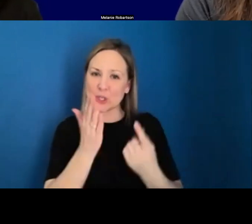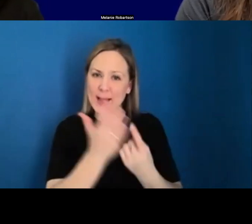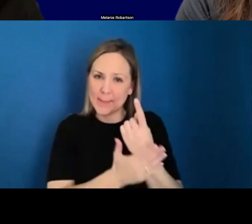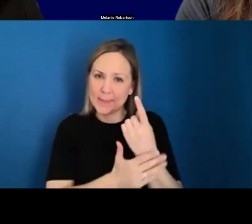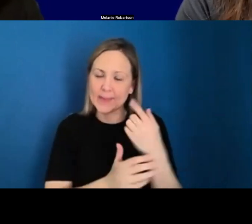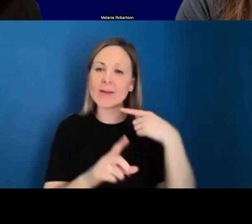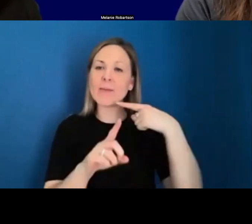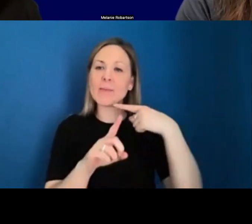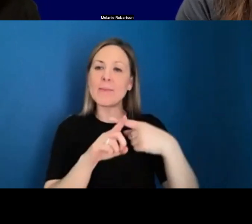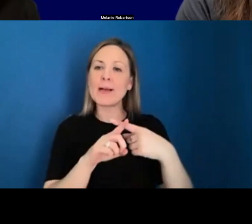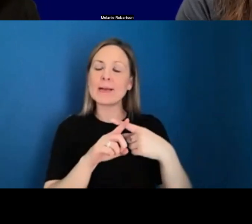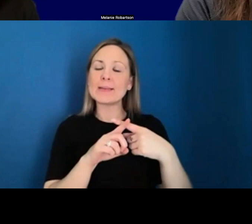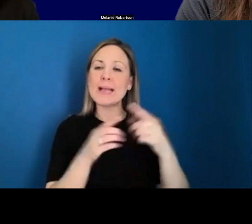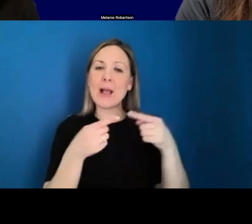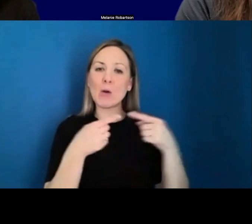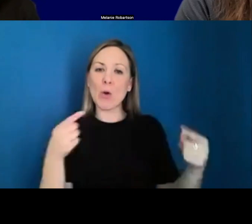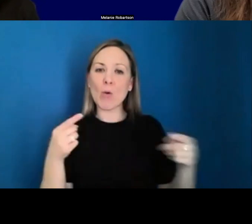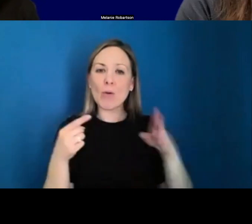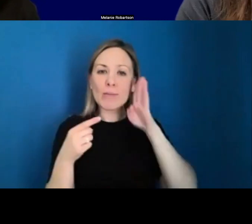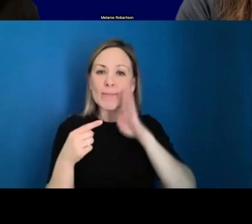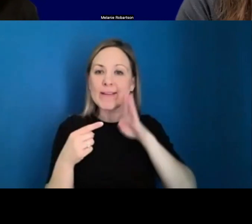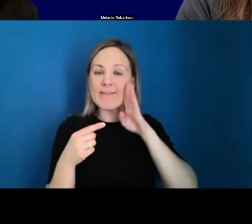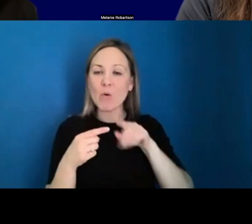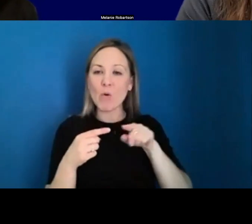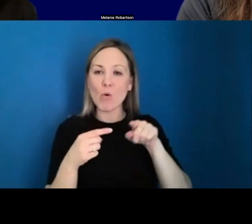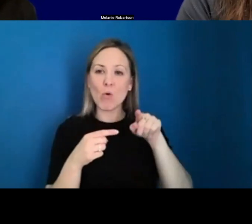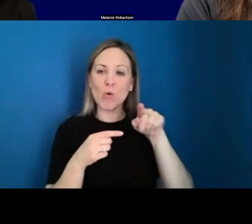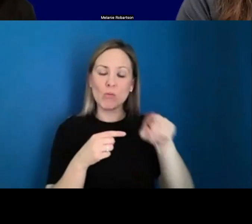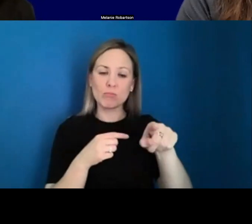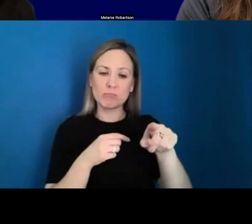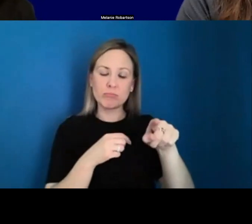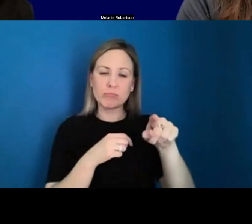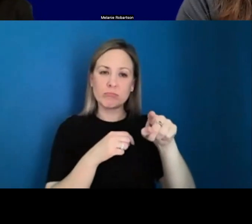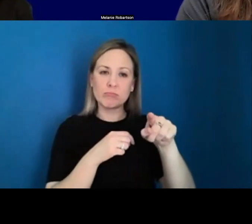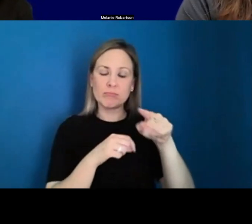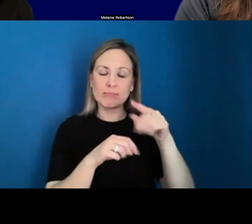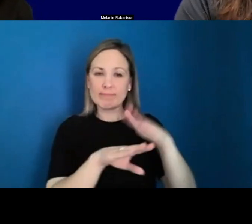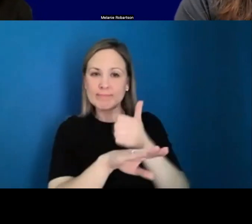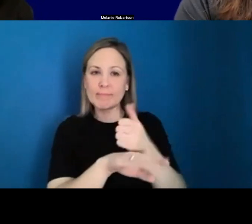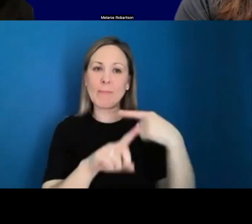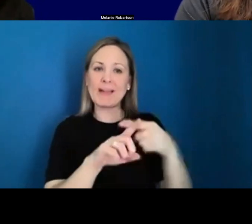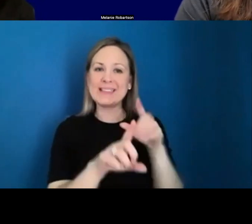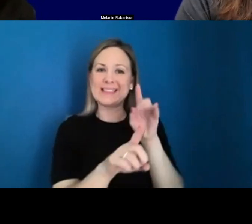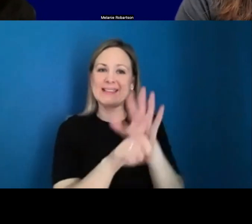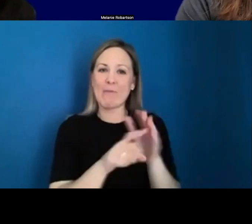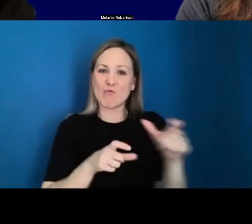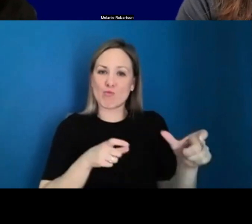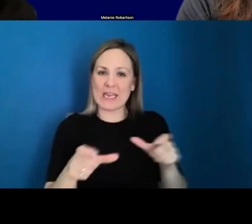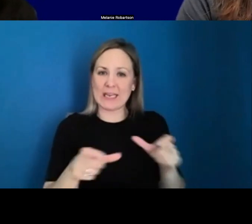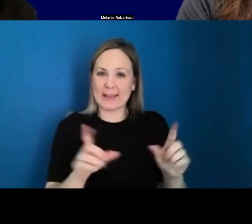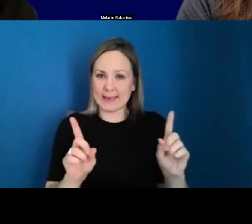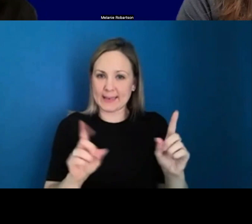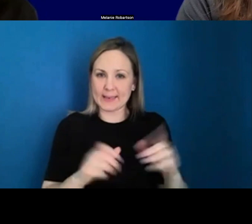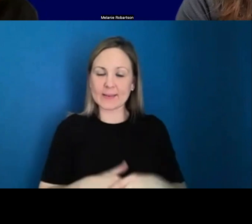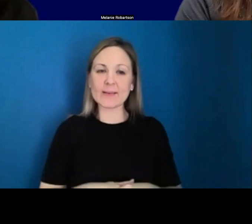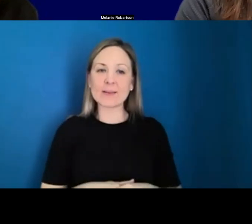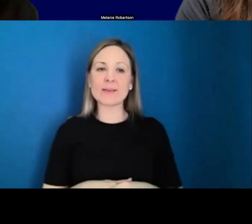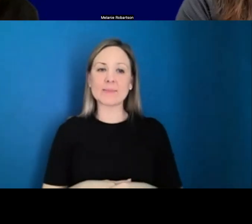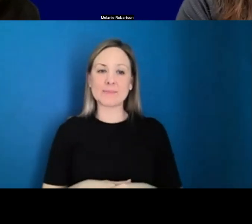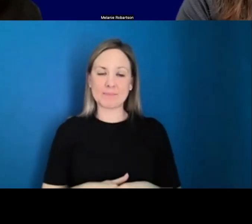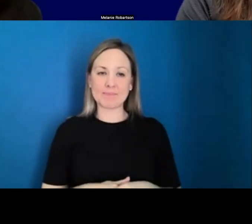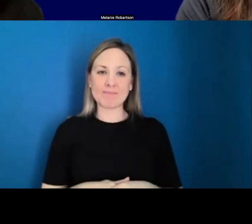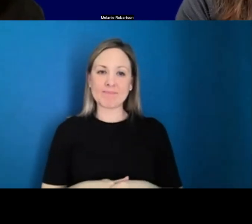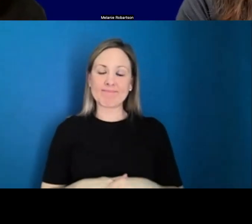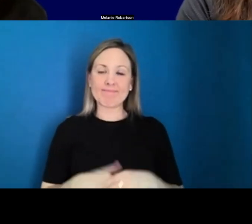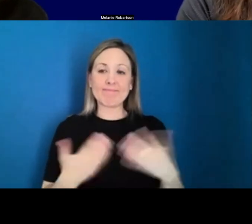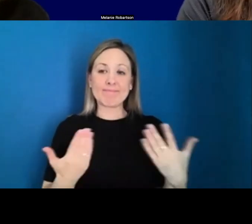before she was initiating and self-regulating? MELISSA: Look, again, the time taken in the first